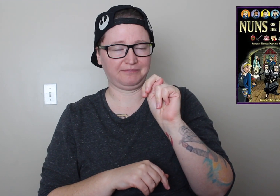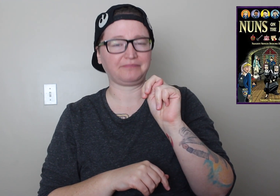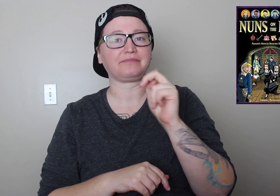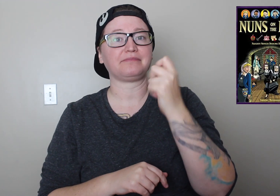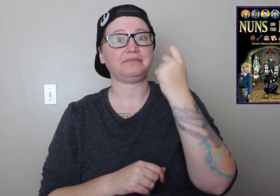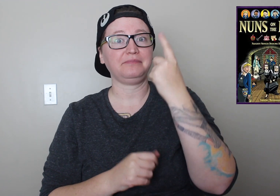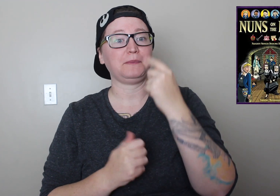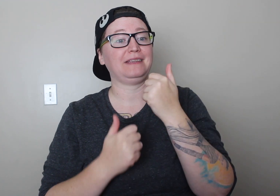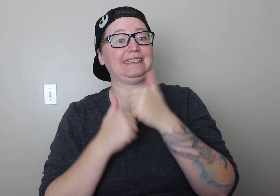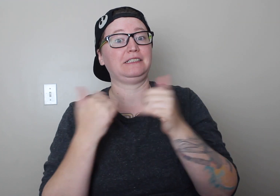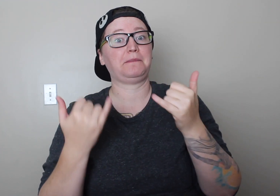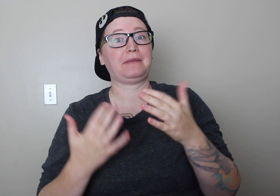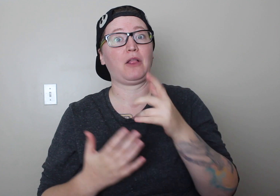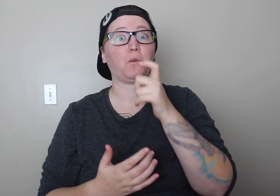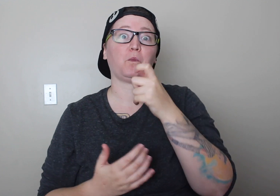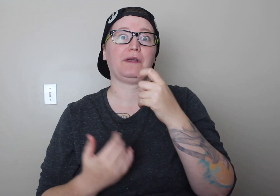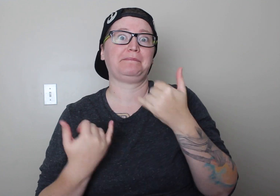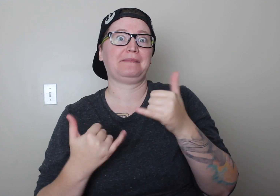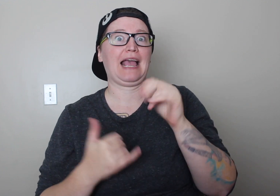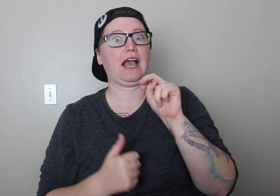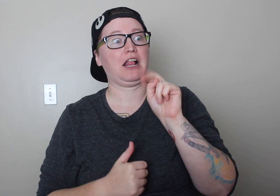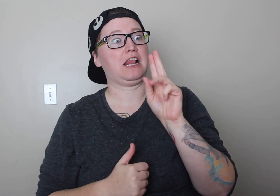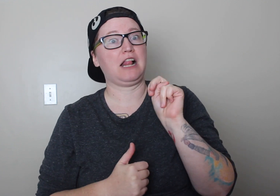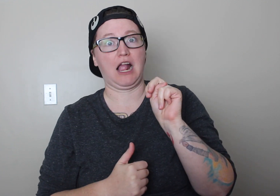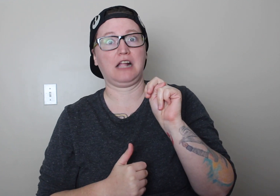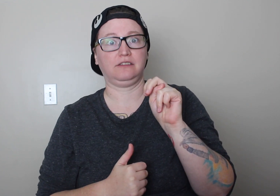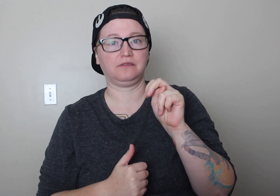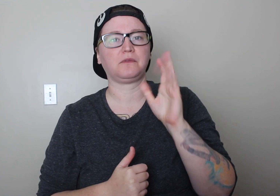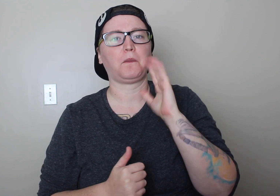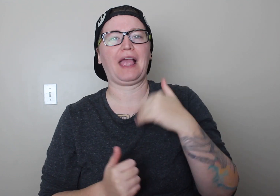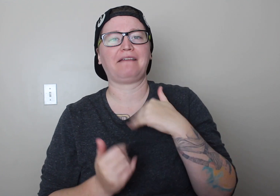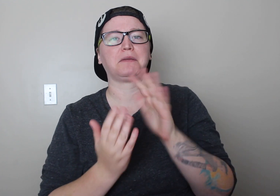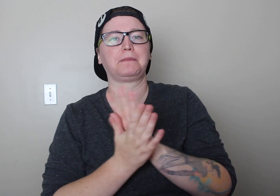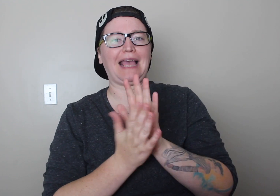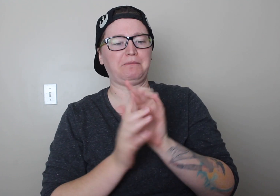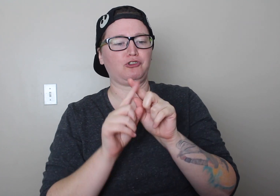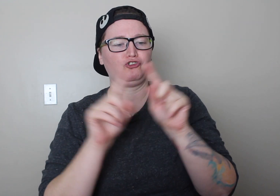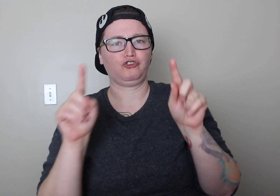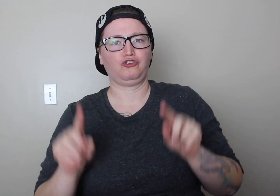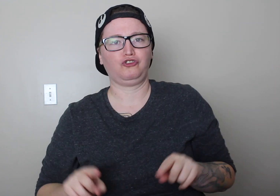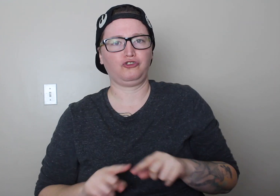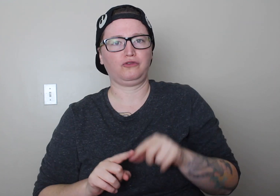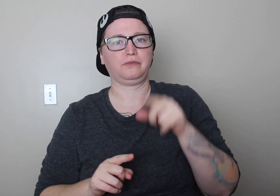In this game, each player, who play a nun, will have a sheet.